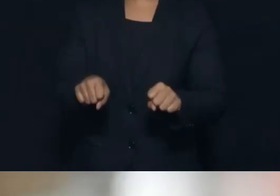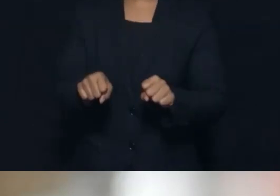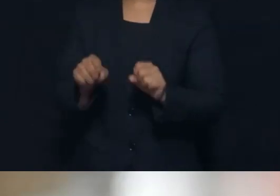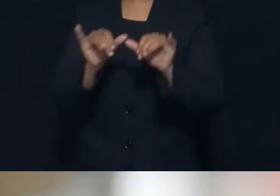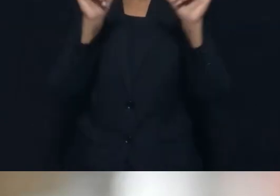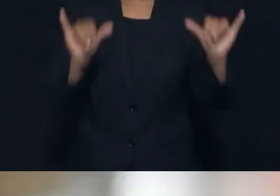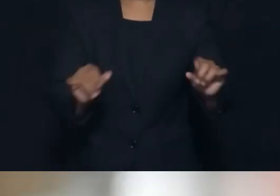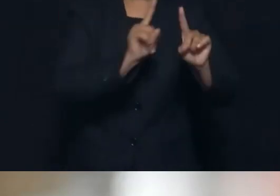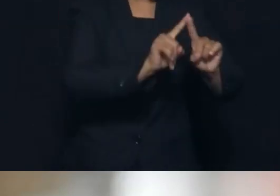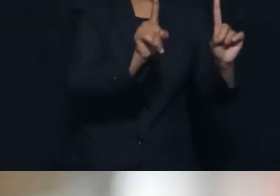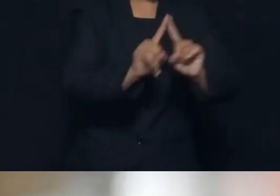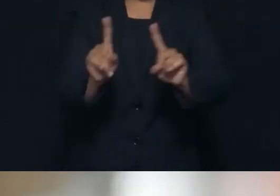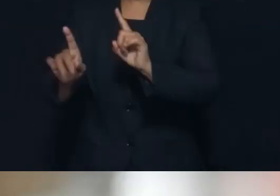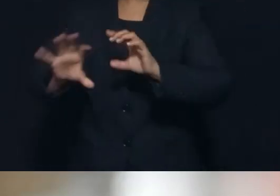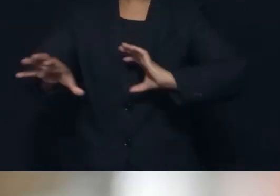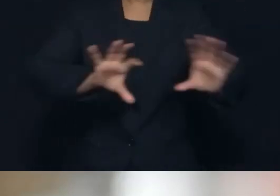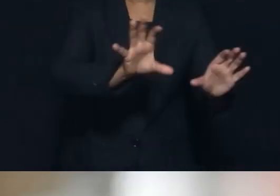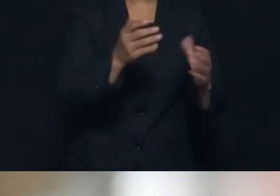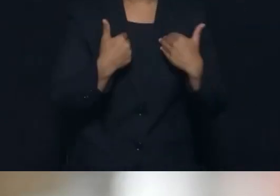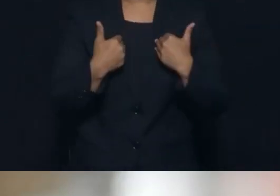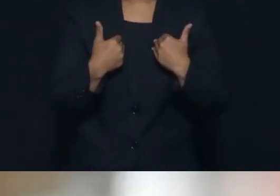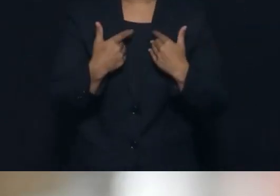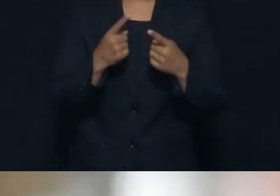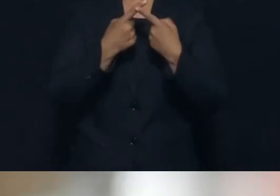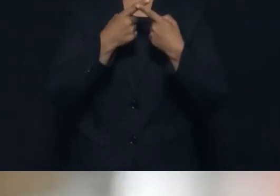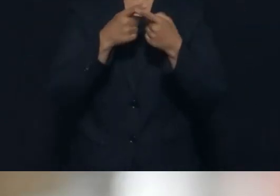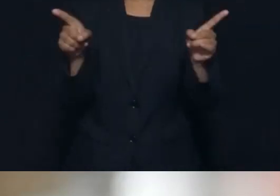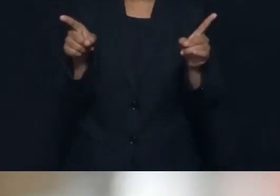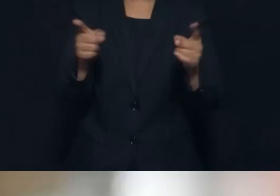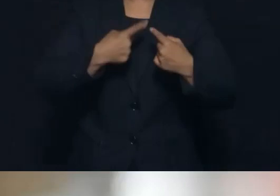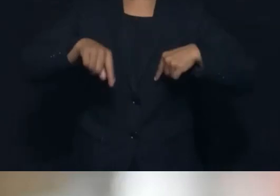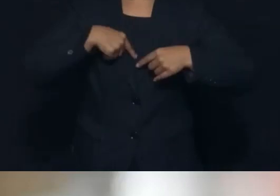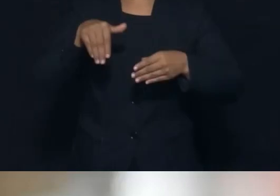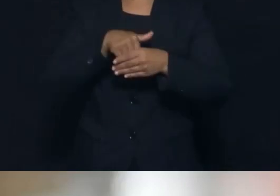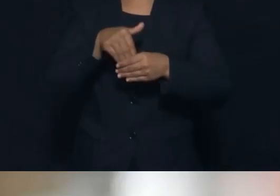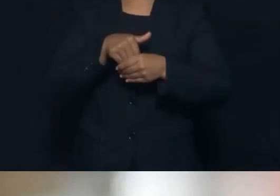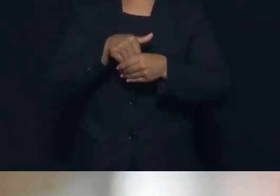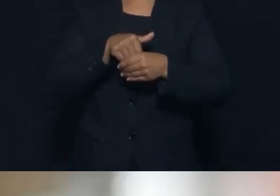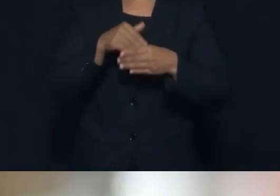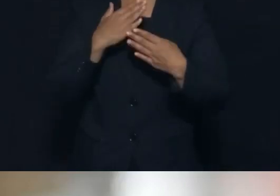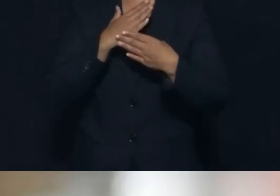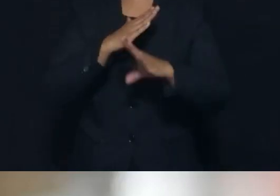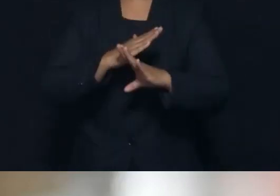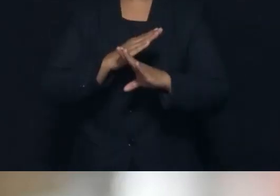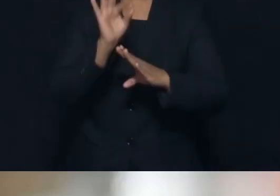One of the biggest barriers for spending EU funding, national funding because in the end